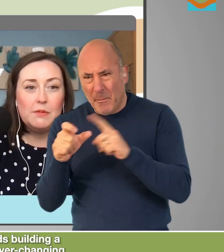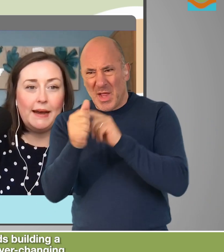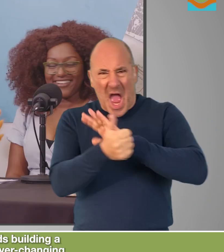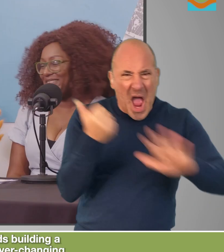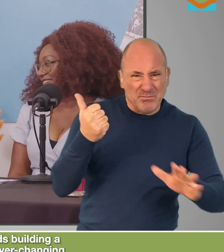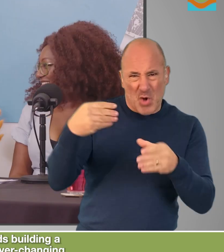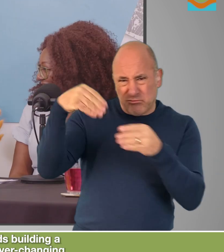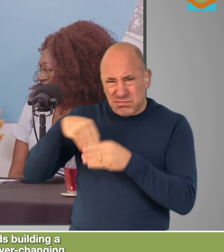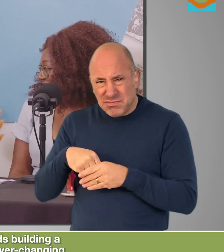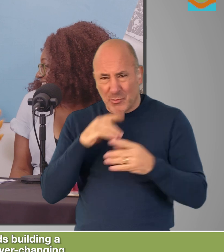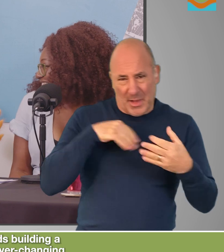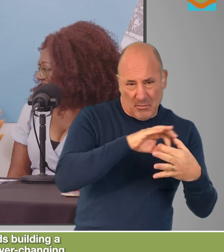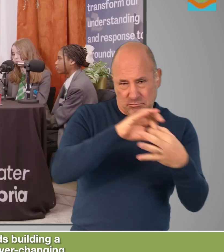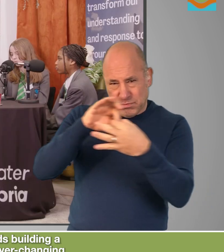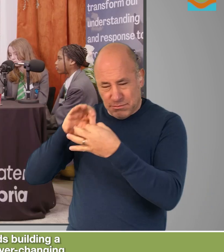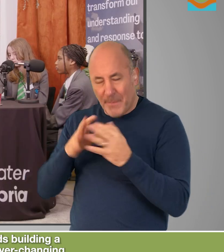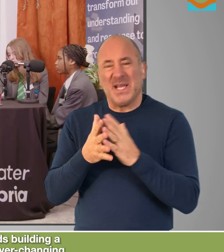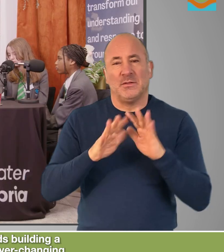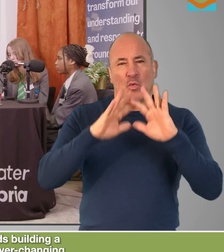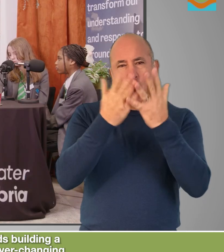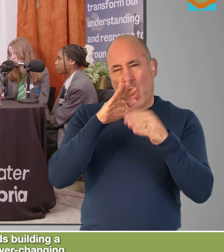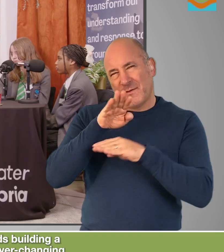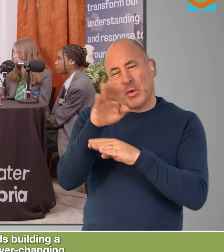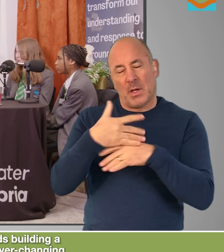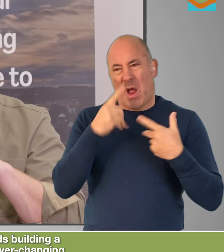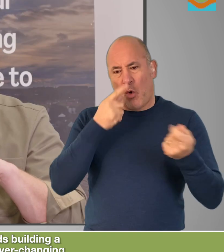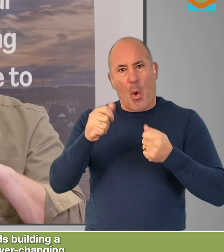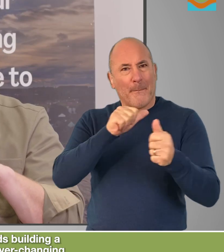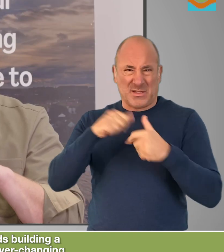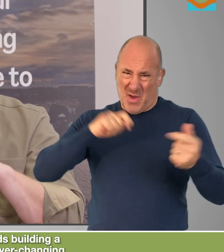Together we'll work towards building a more resilient future in an ever-changing